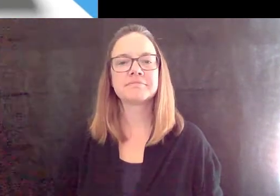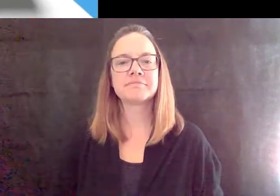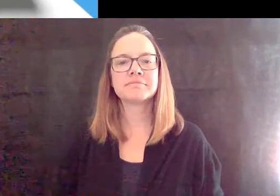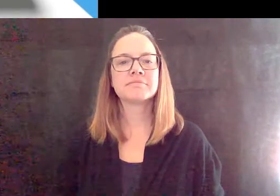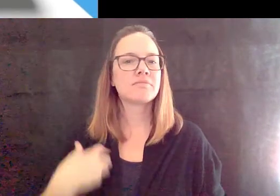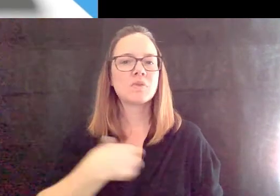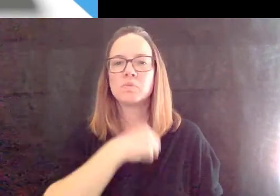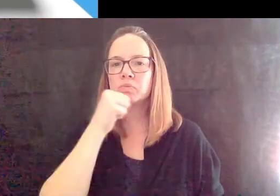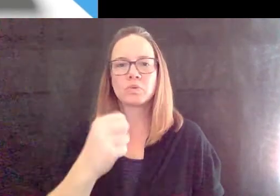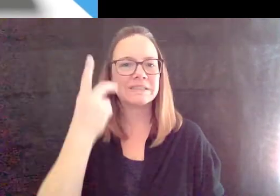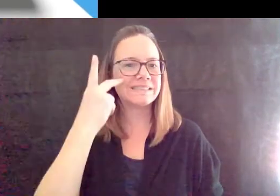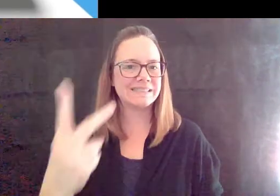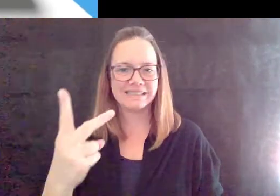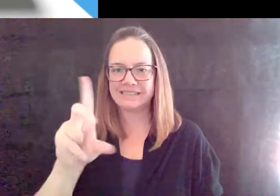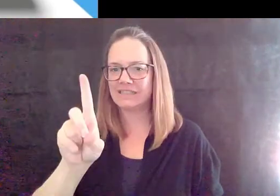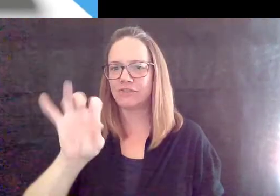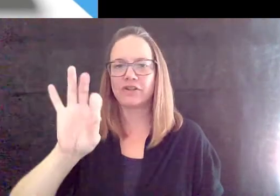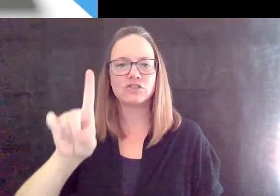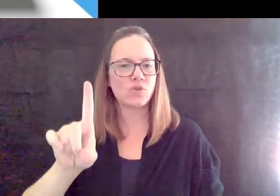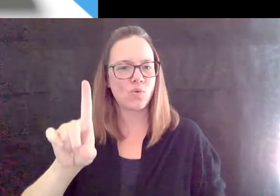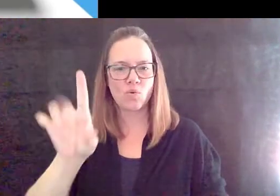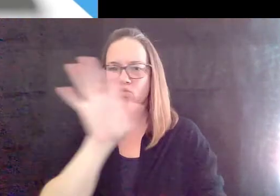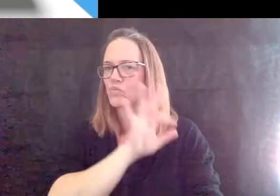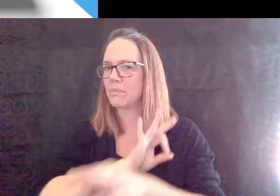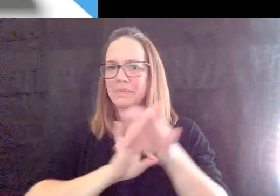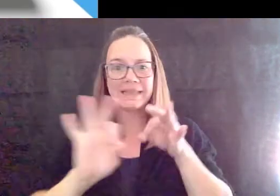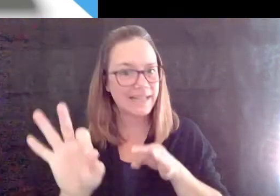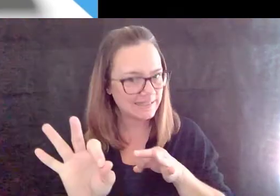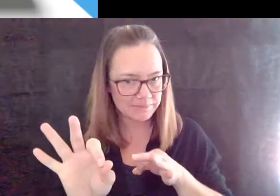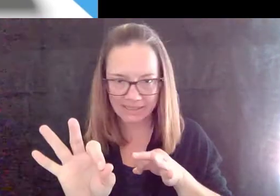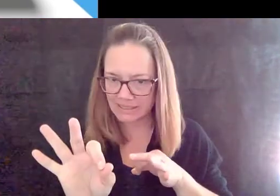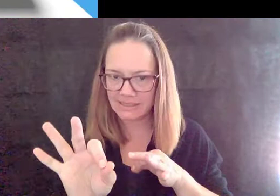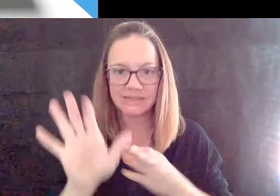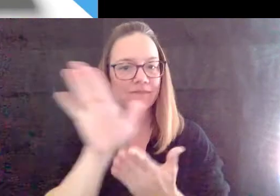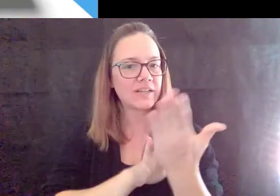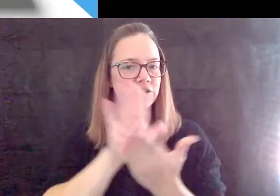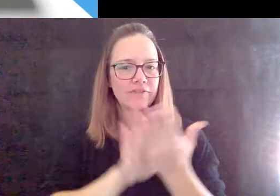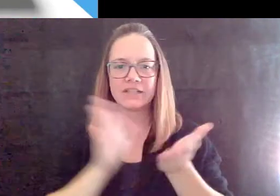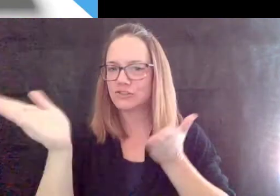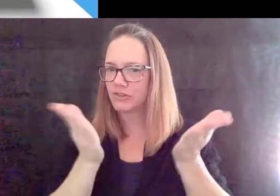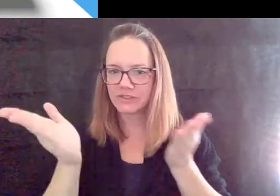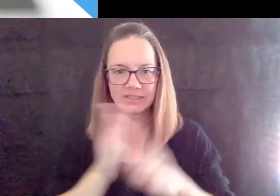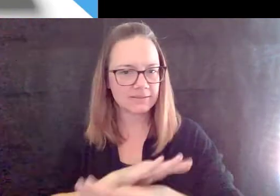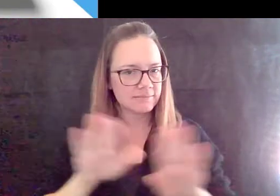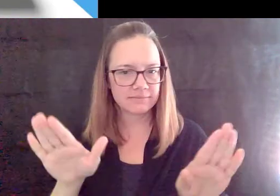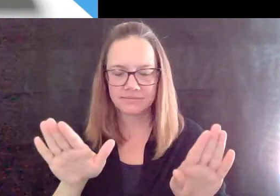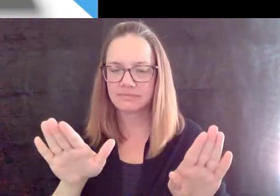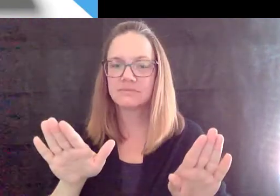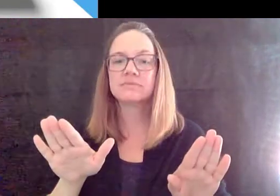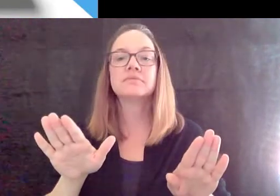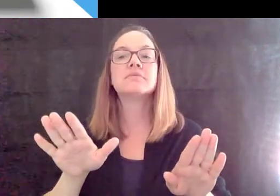So we don't see the digital front door as a replacement to our in-person services. And one of the things that I think